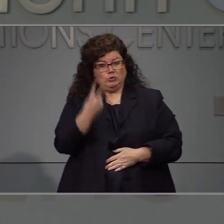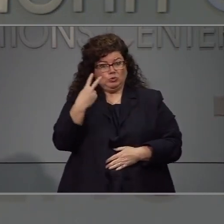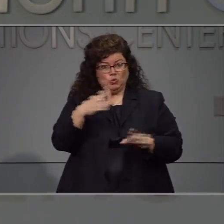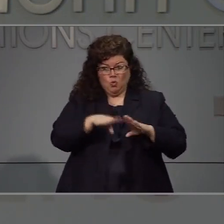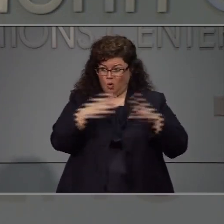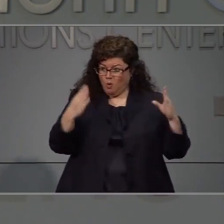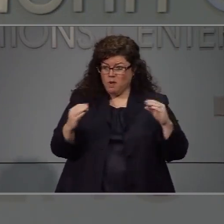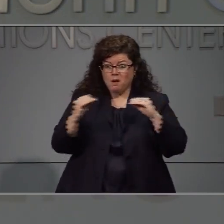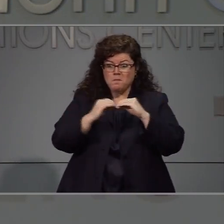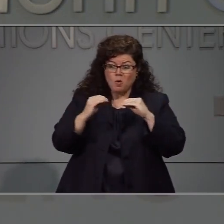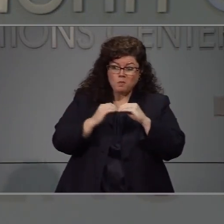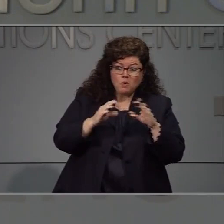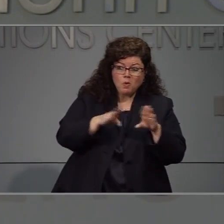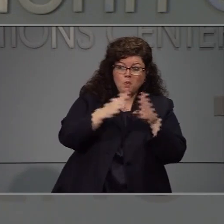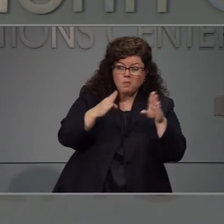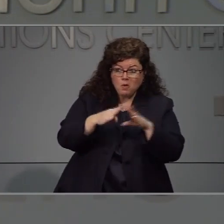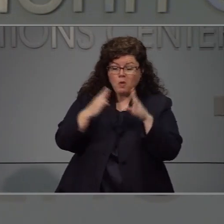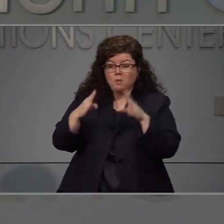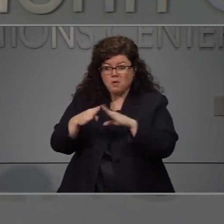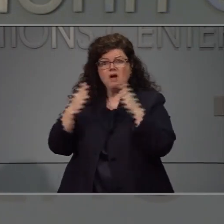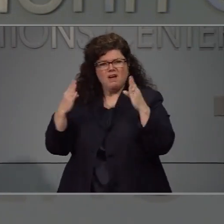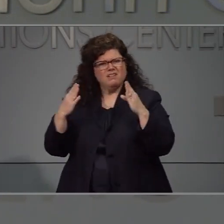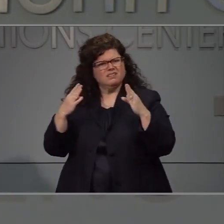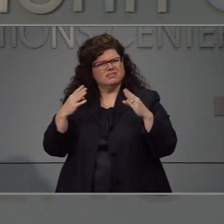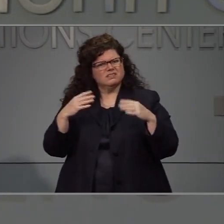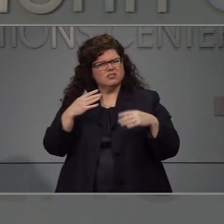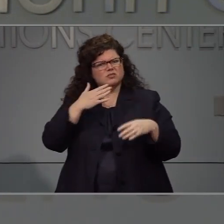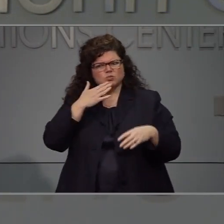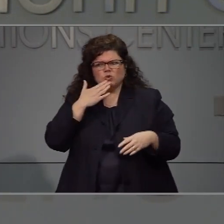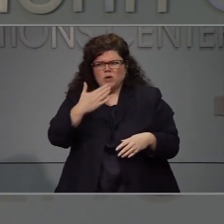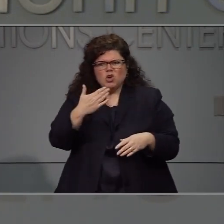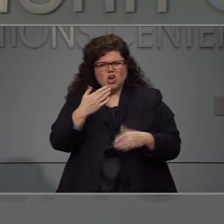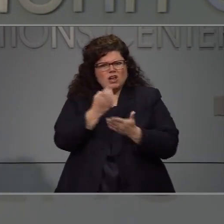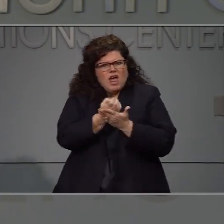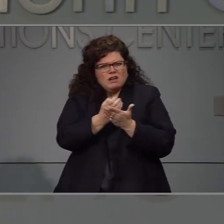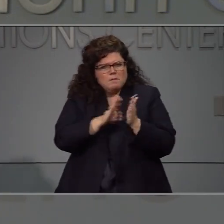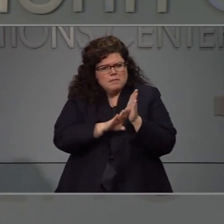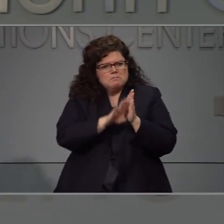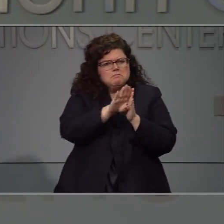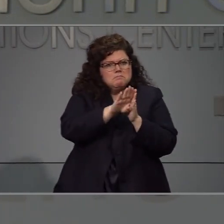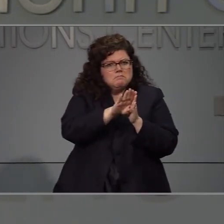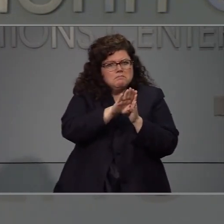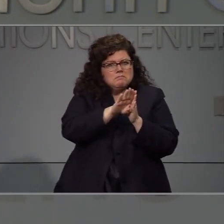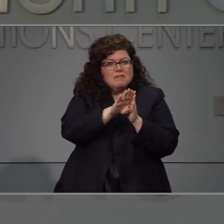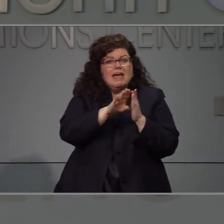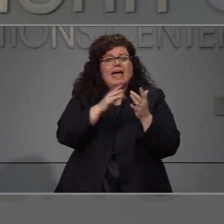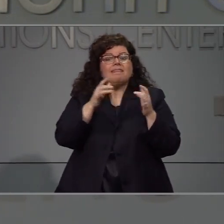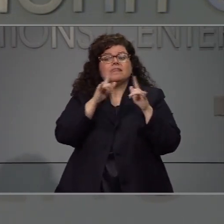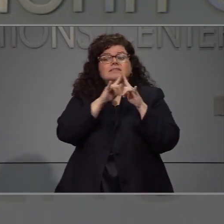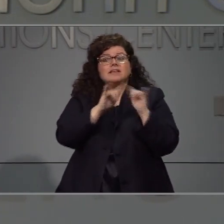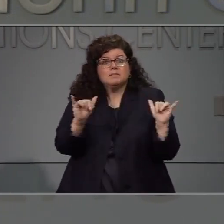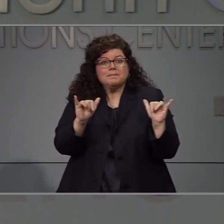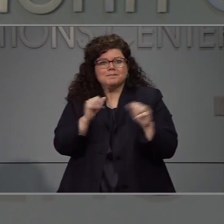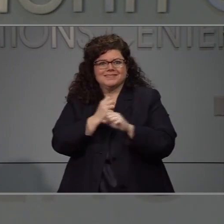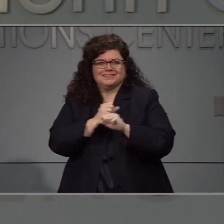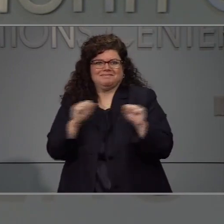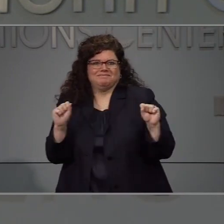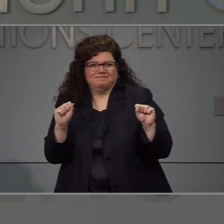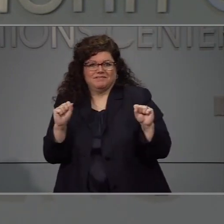AND THAT'S GOING TO BE OUR GUIDING STAR HERE IS MAKING SURE THAT WE PROTECT THE SAFETY AND HEALTH OF NORTH CAROLINIANS